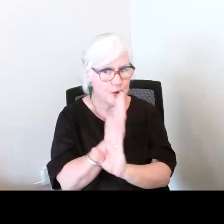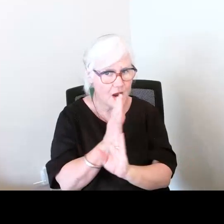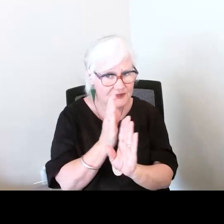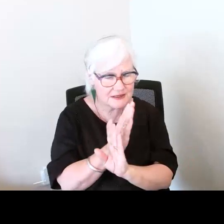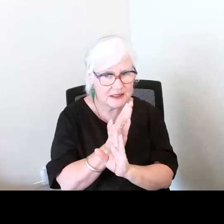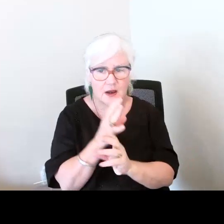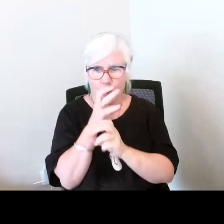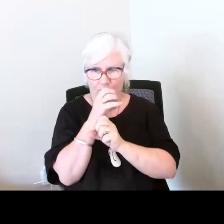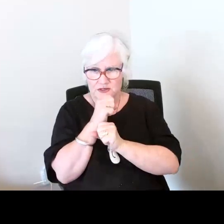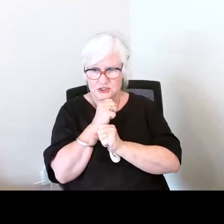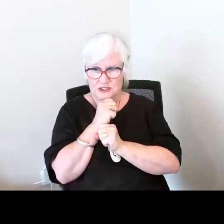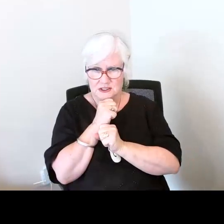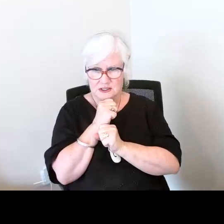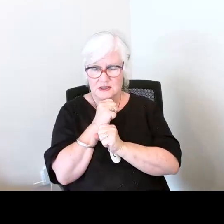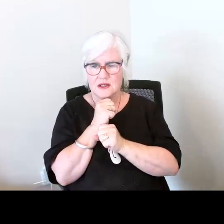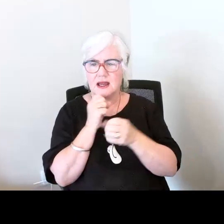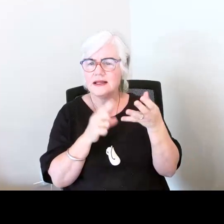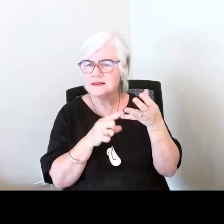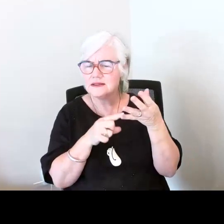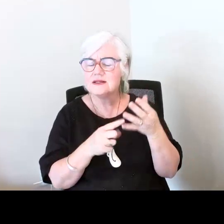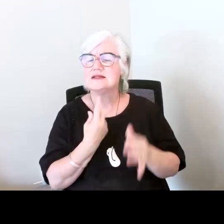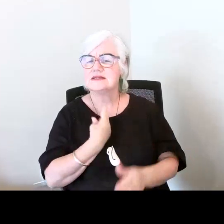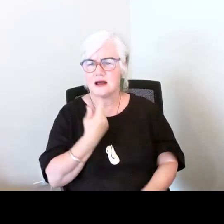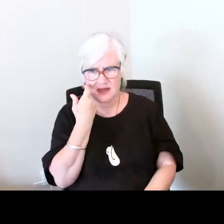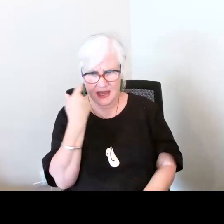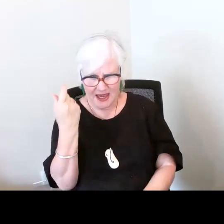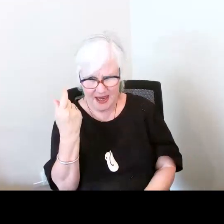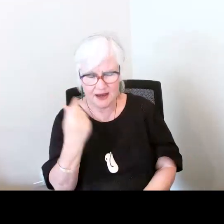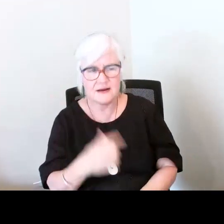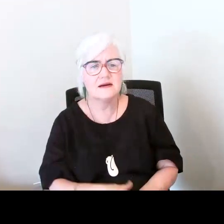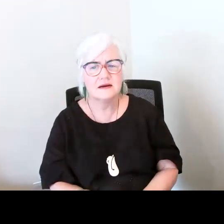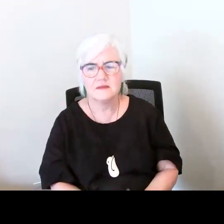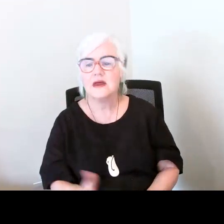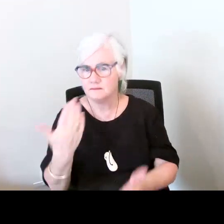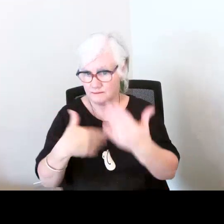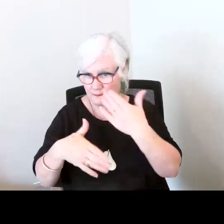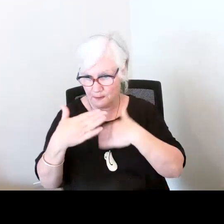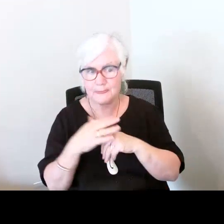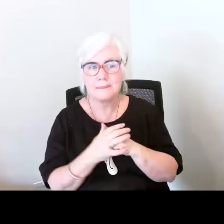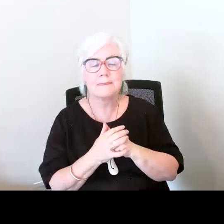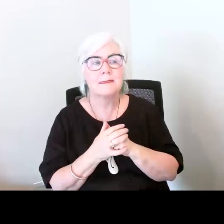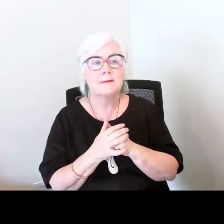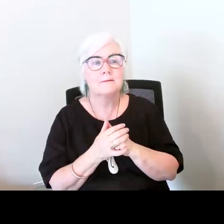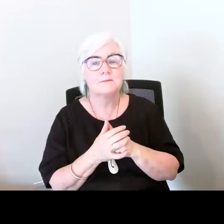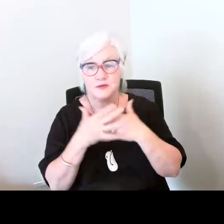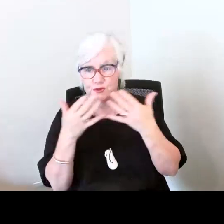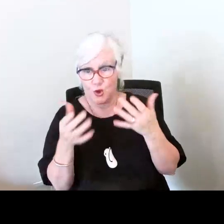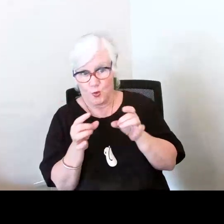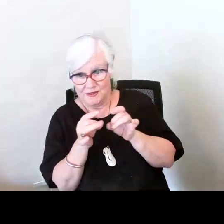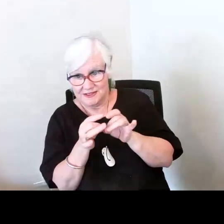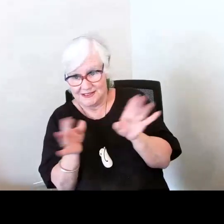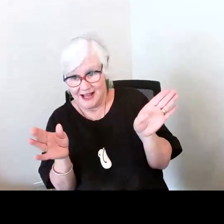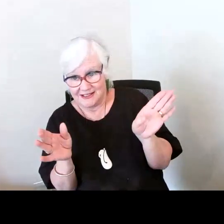and self-care. Since then, we’ve had our induction into the role and have covered the